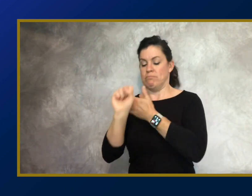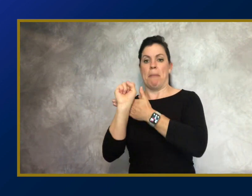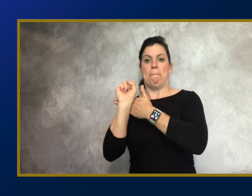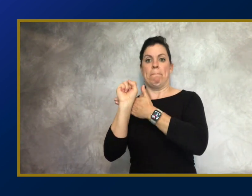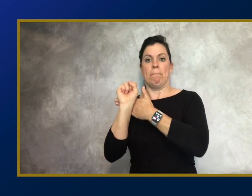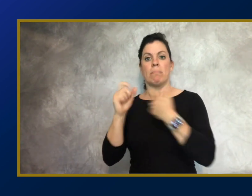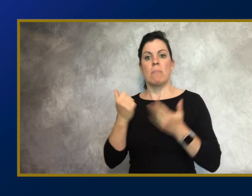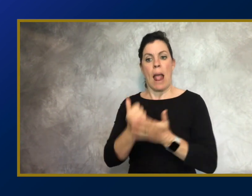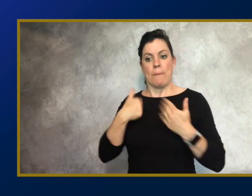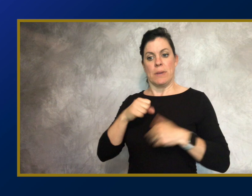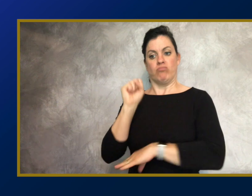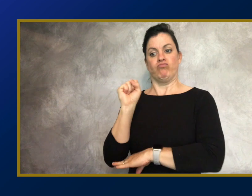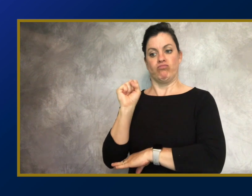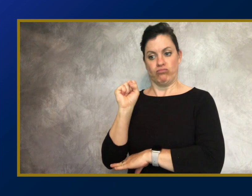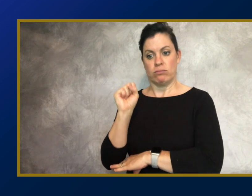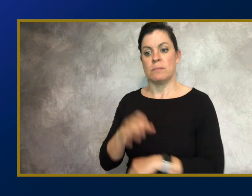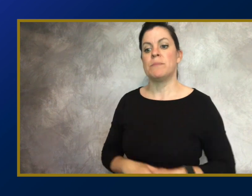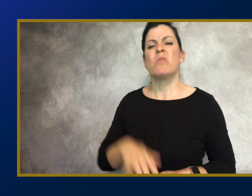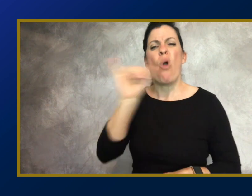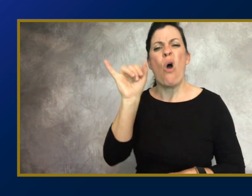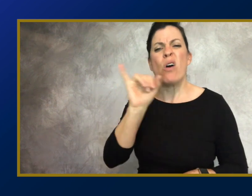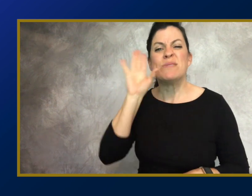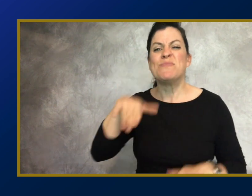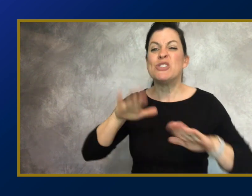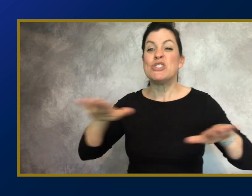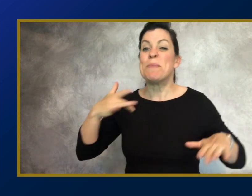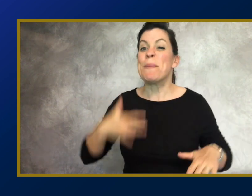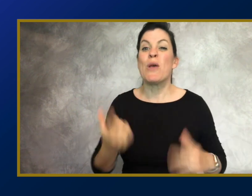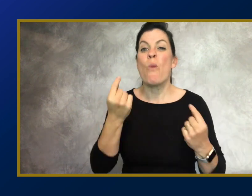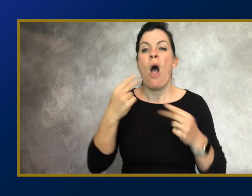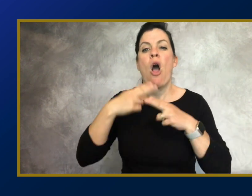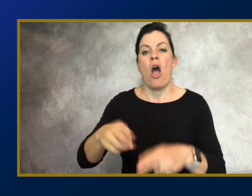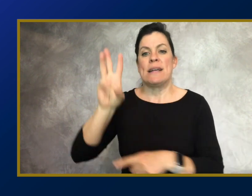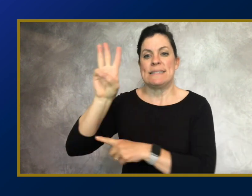called a “W sit.” So, that when they sit on the floor, their legs actually sit in a W.